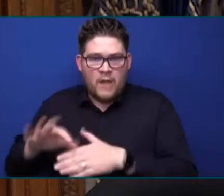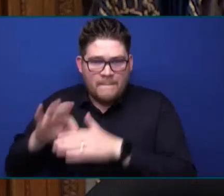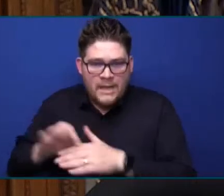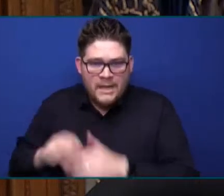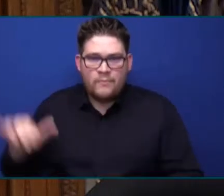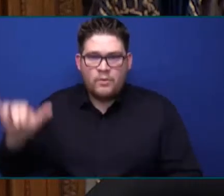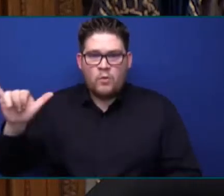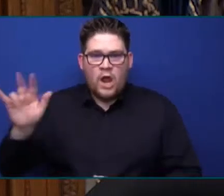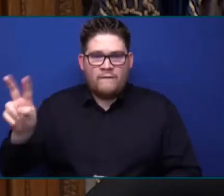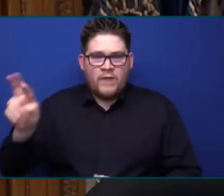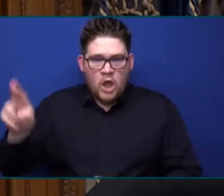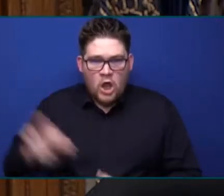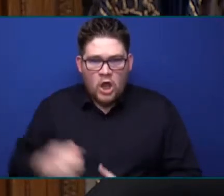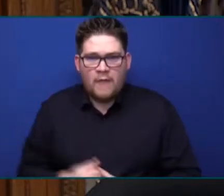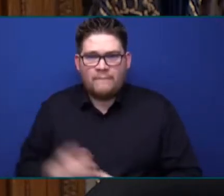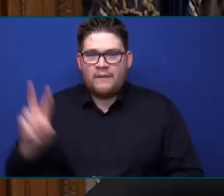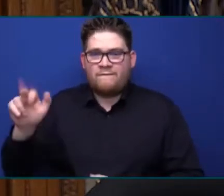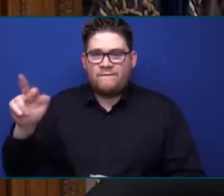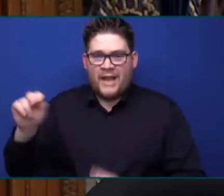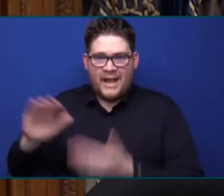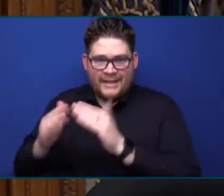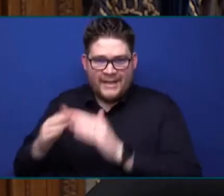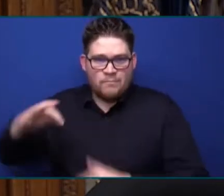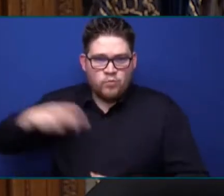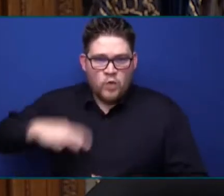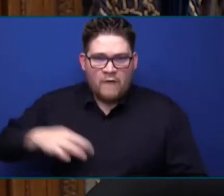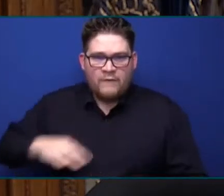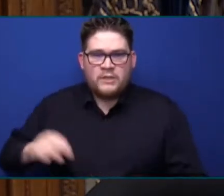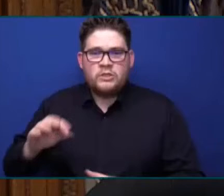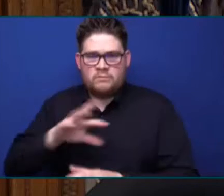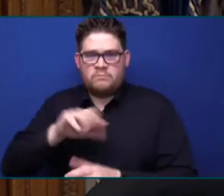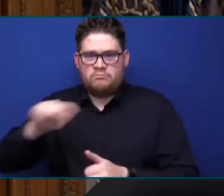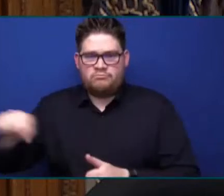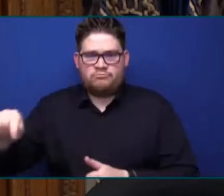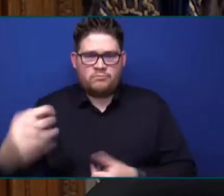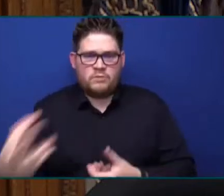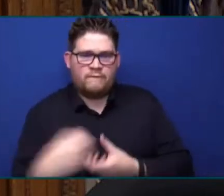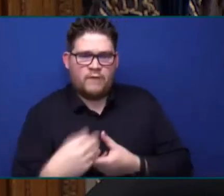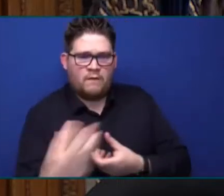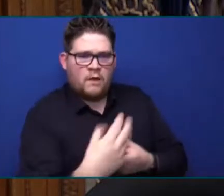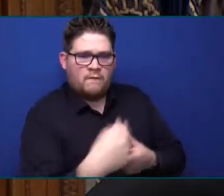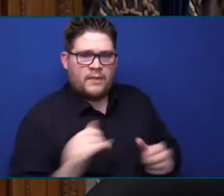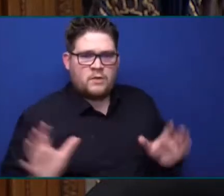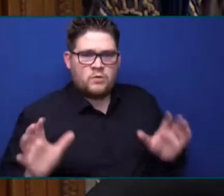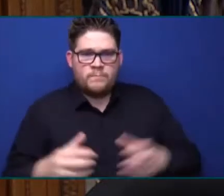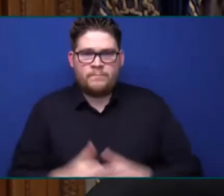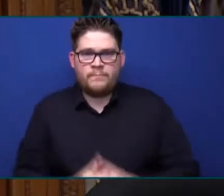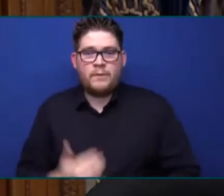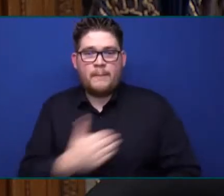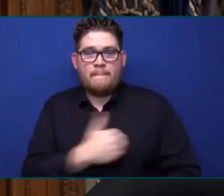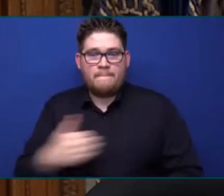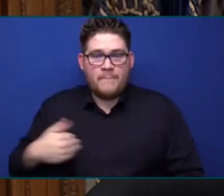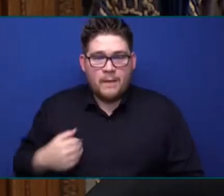Current membership of the Presidents Group includes Lisa Beecroft, who is the owner and co-chair of the group and owns